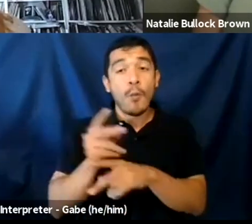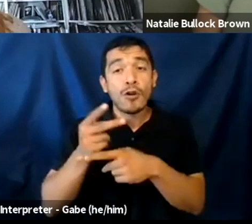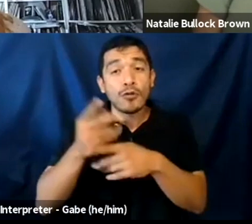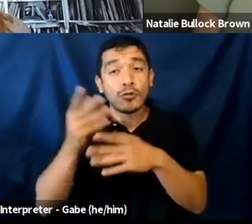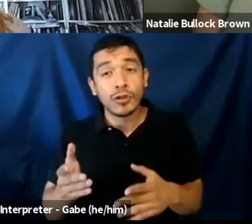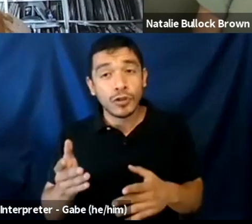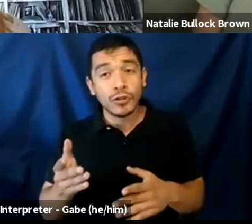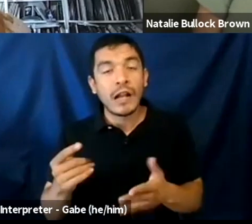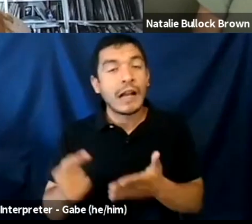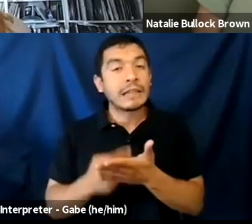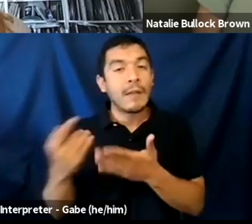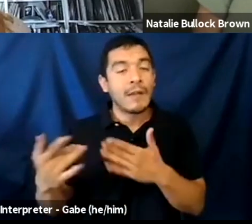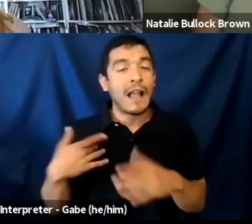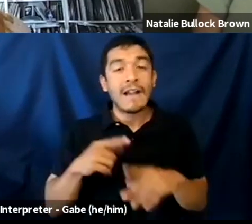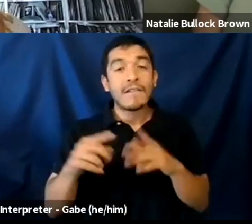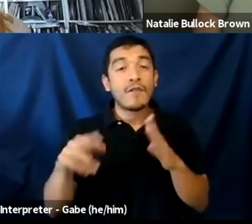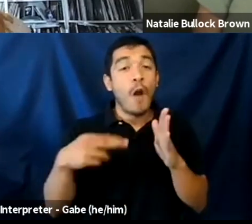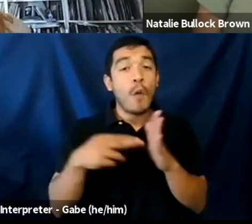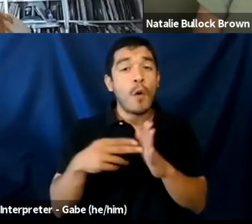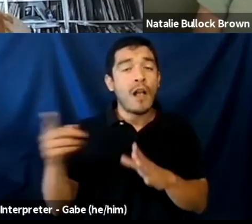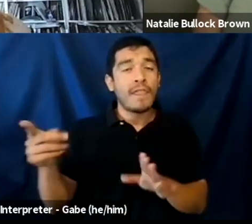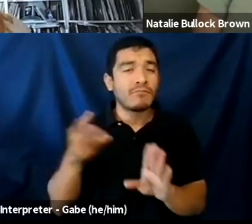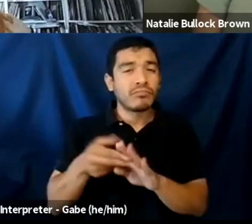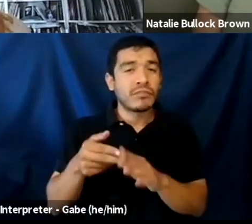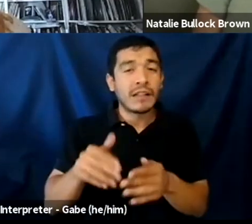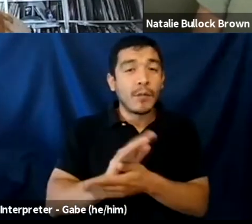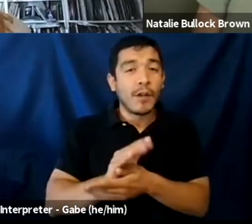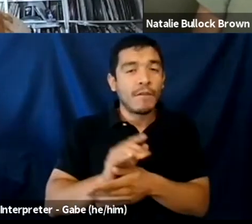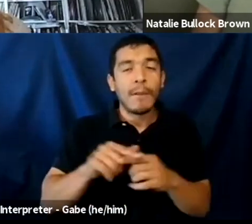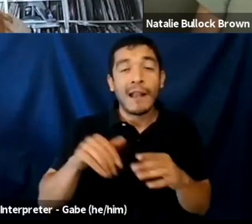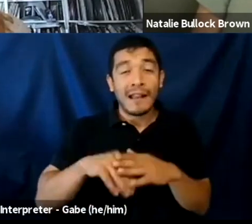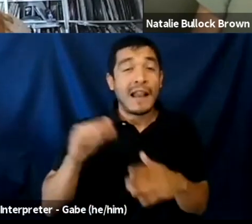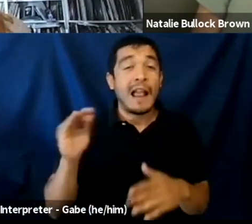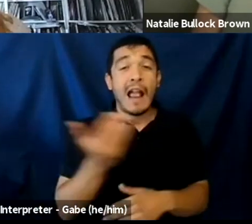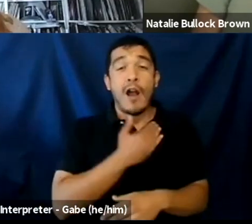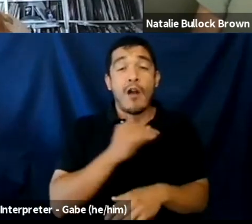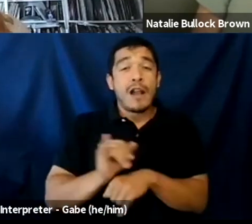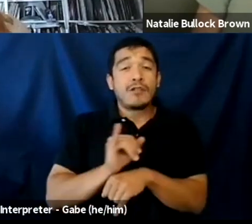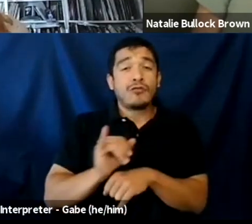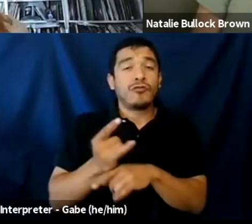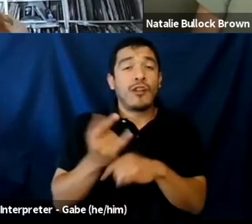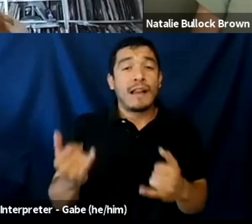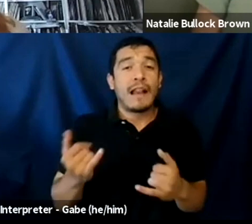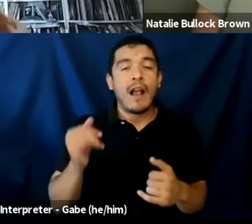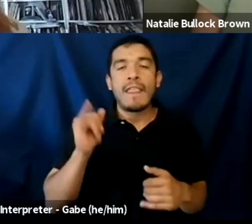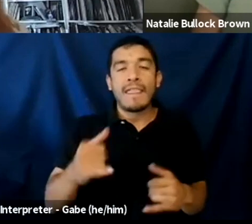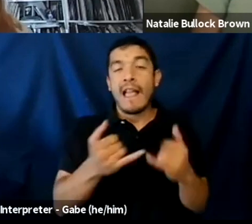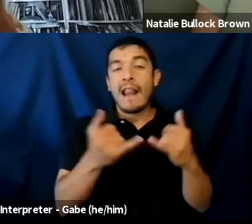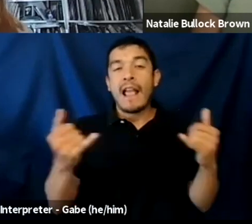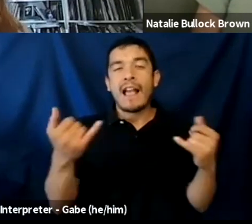They have different that they play on their films, but in our industry right now, the lines are still very clear